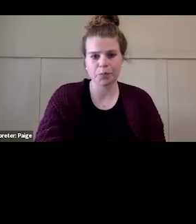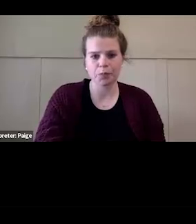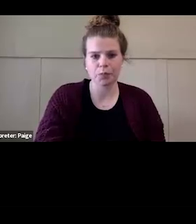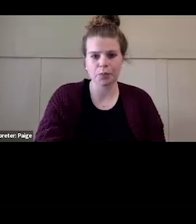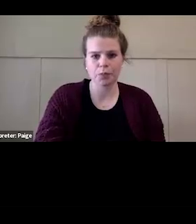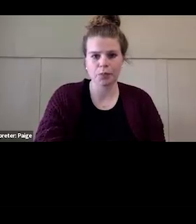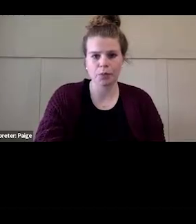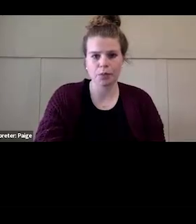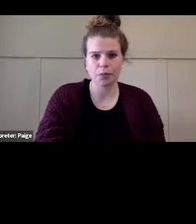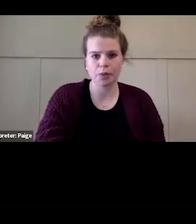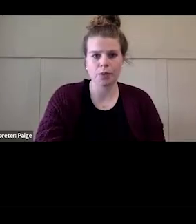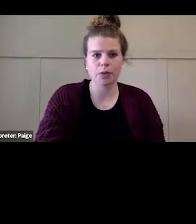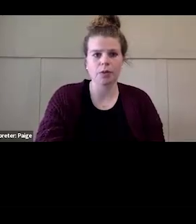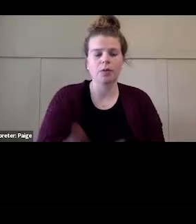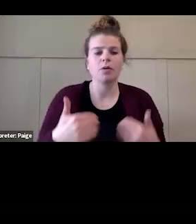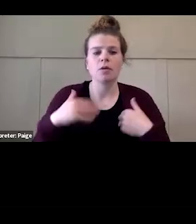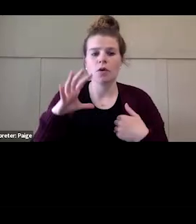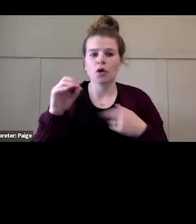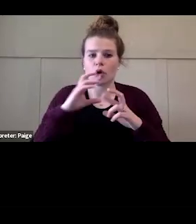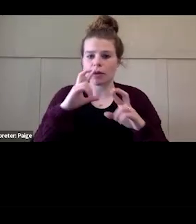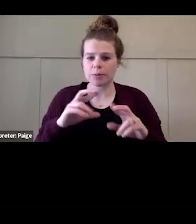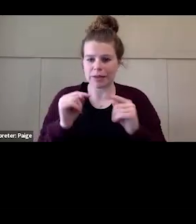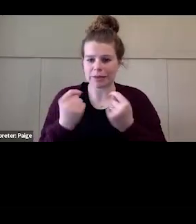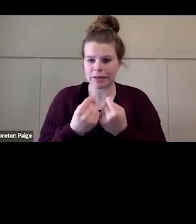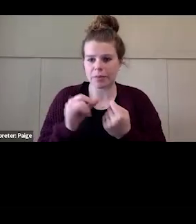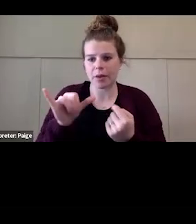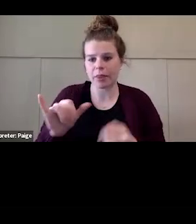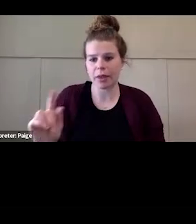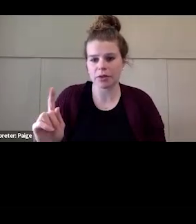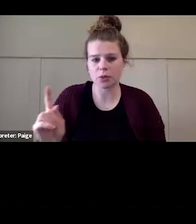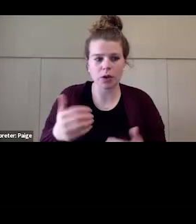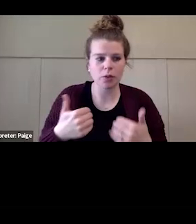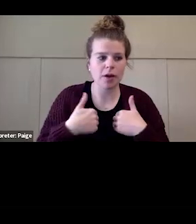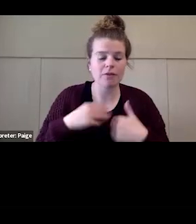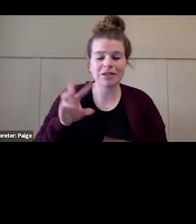We have our co-response team, and this is where we have six clinicians